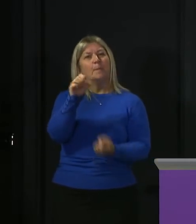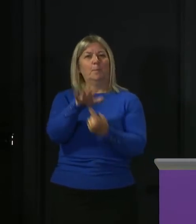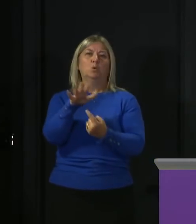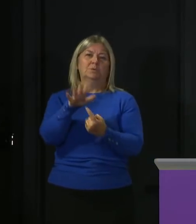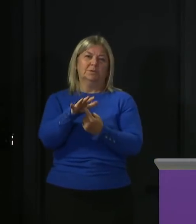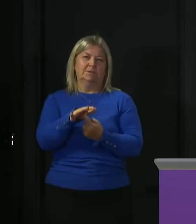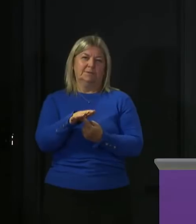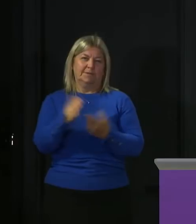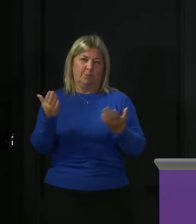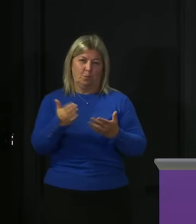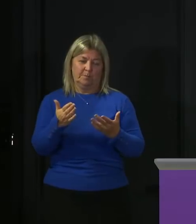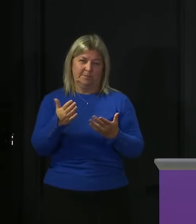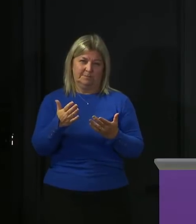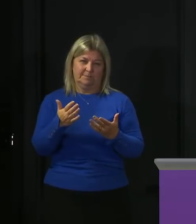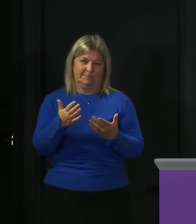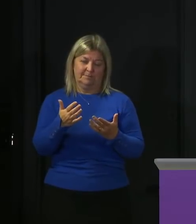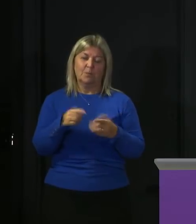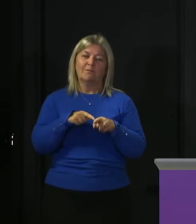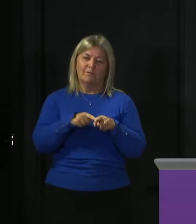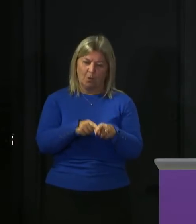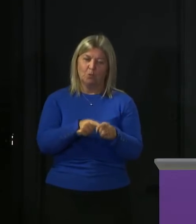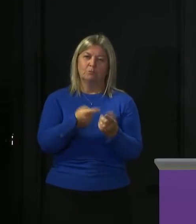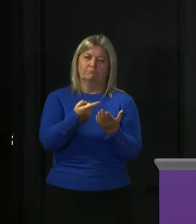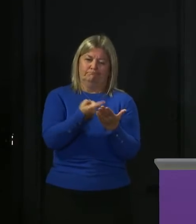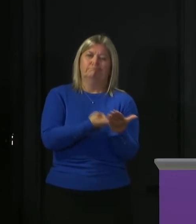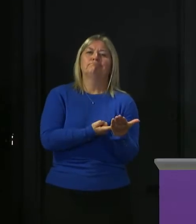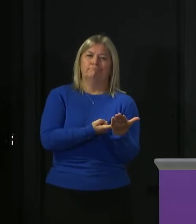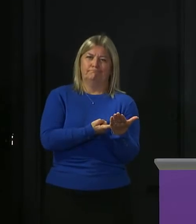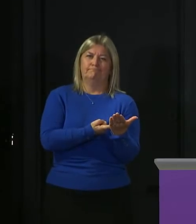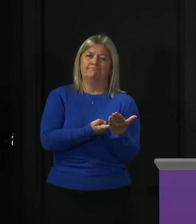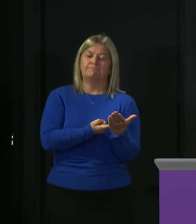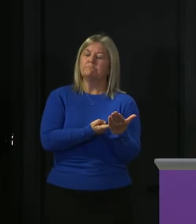all of us doing everything that is being asked of us. We know it's tough, I know it's tough,